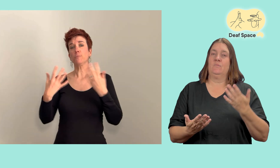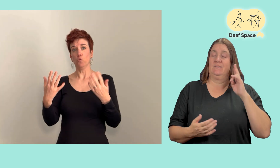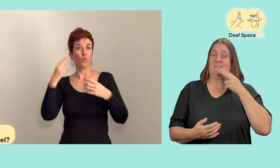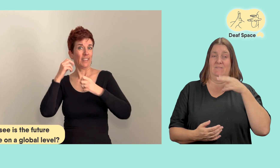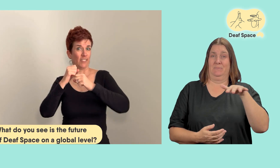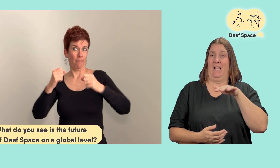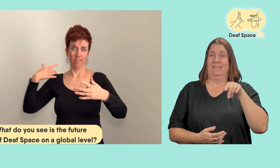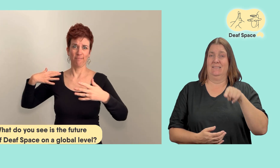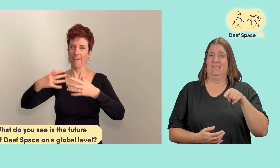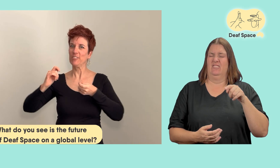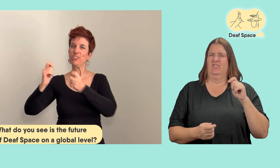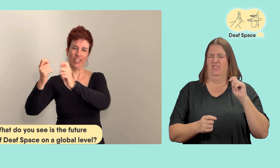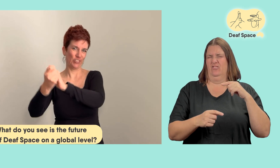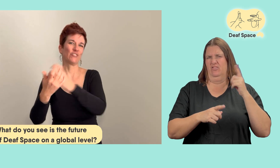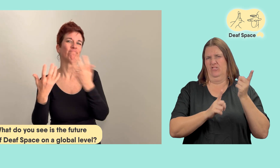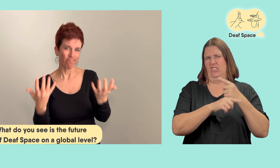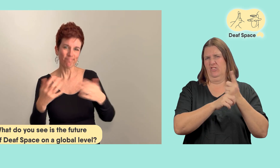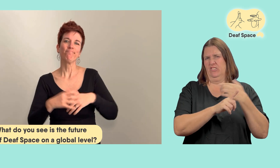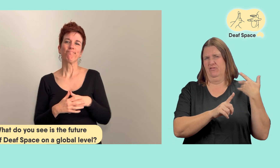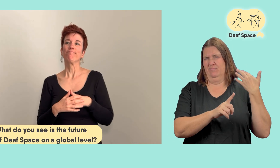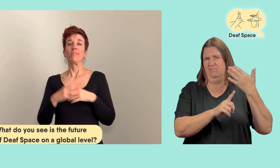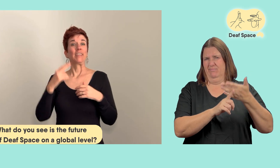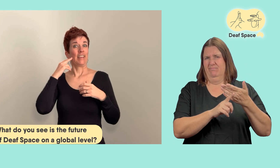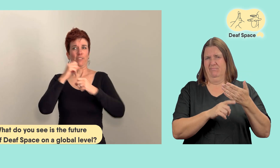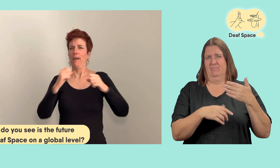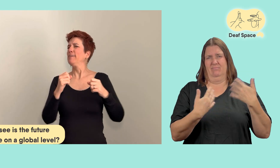Deaf spaces have changed dramatically over time.